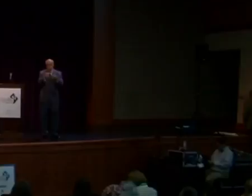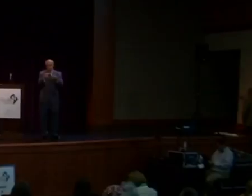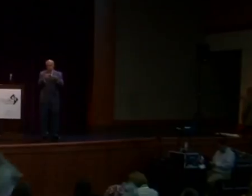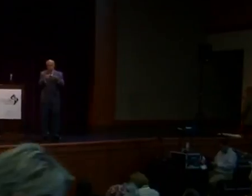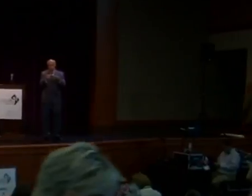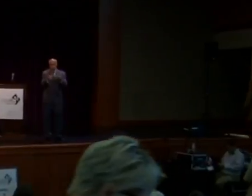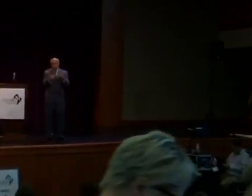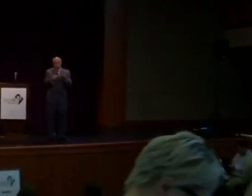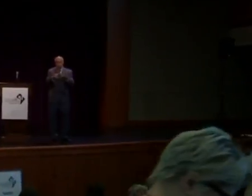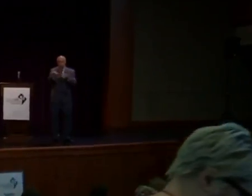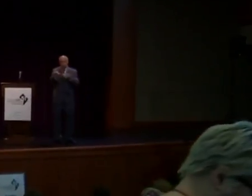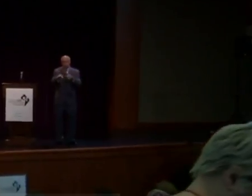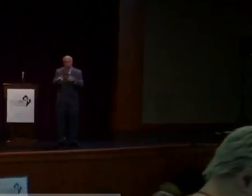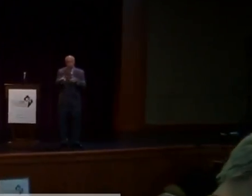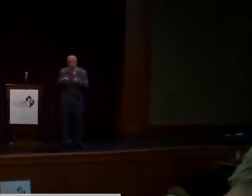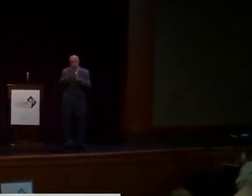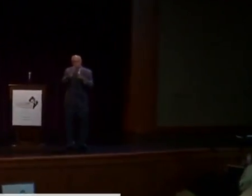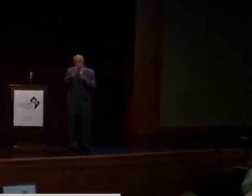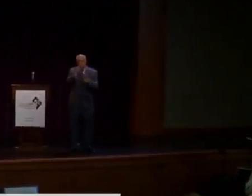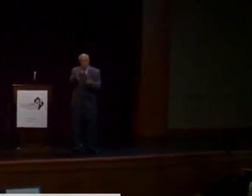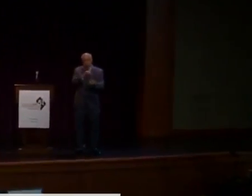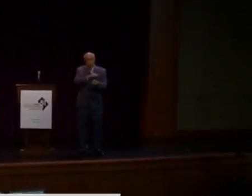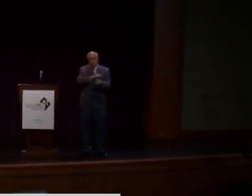THE CONSTITUTIONAL CONVENTION IS CALLED TO ORDER. LET ME RUN THROUGH A FEW THINGS AND THEN WE WILL HAVE THE HONOR GUARD COME IN.